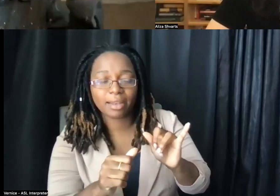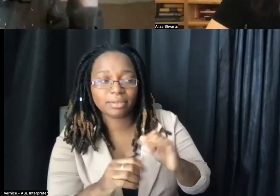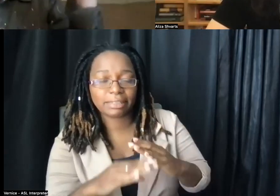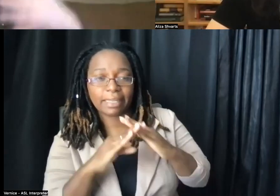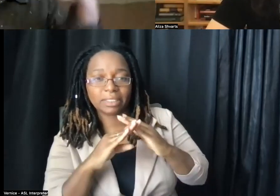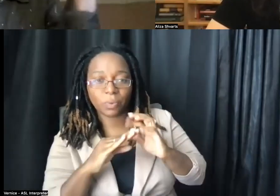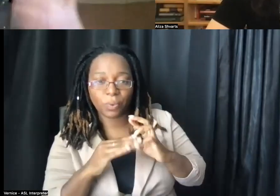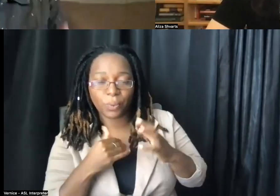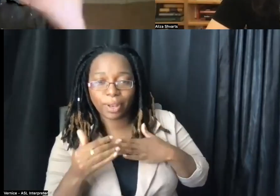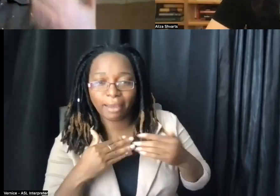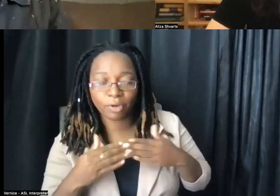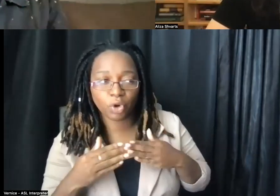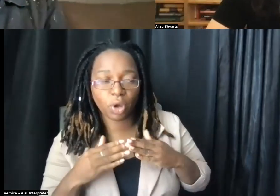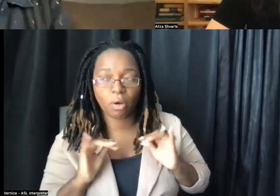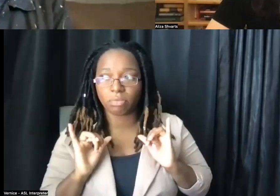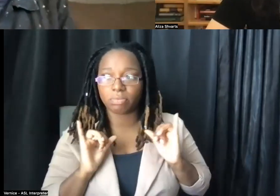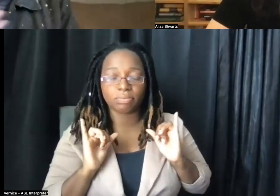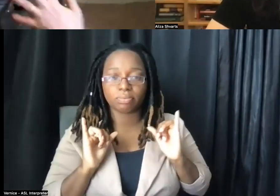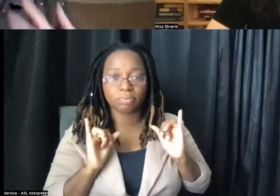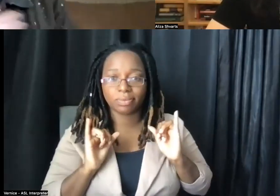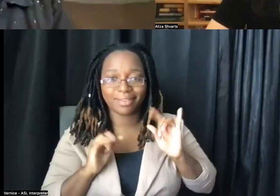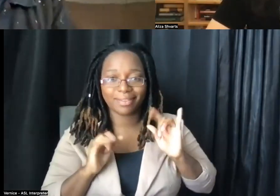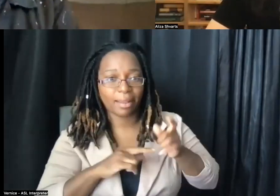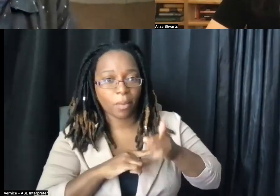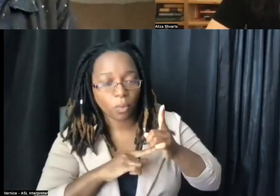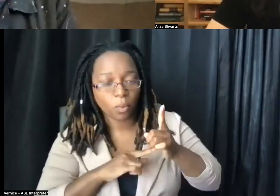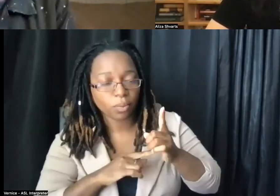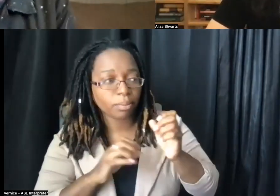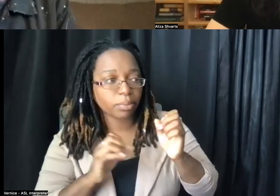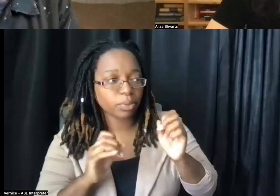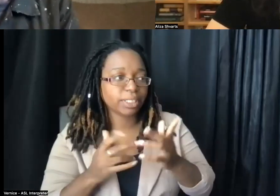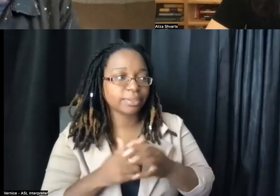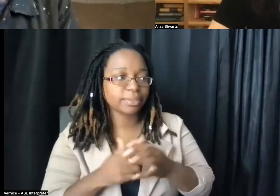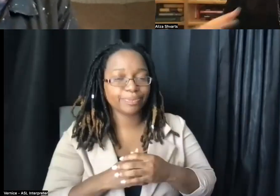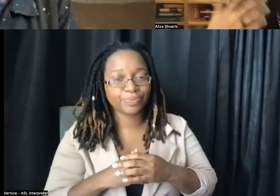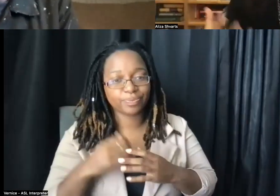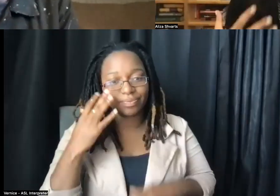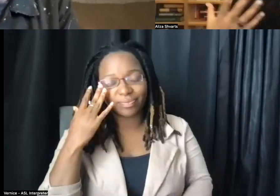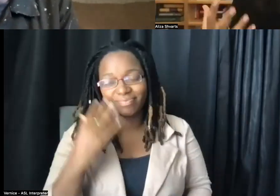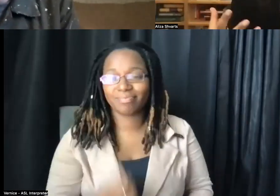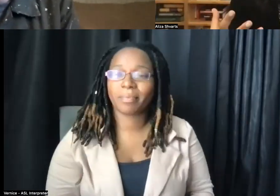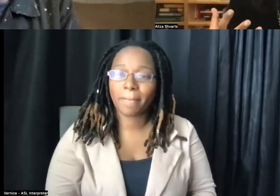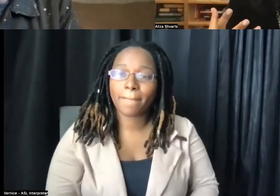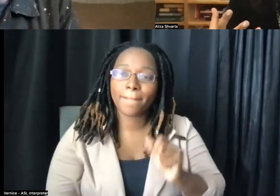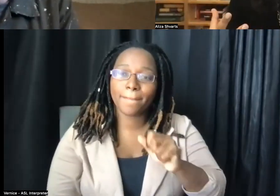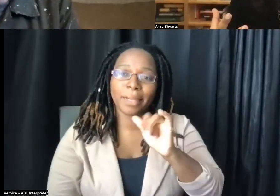easing any of that sort of defensiveness or the walls people build around each other when they are initially interacting.